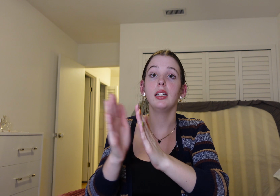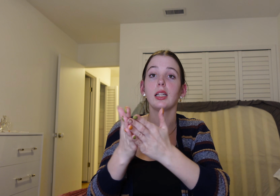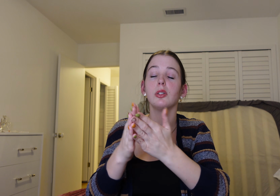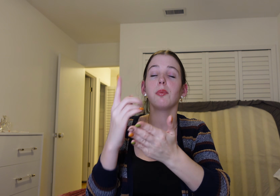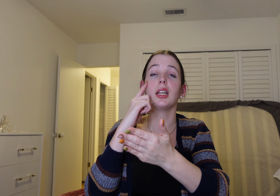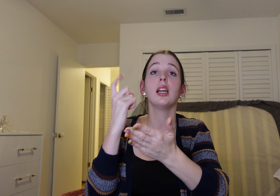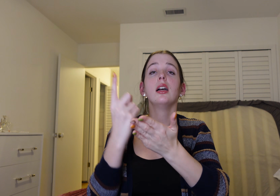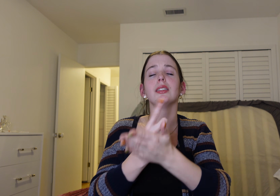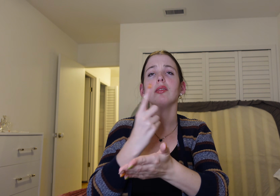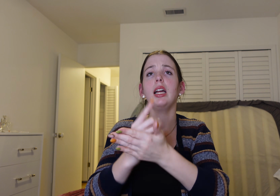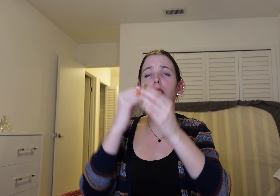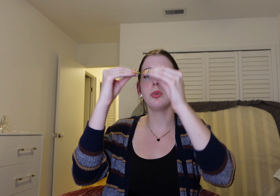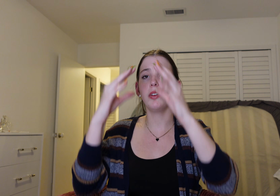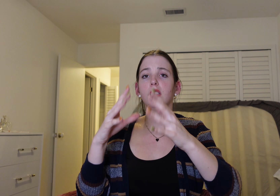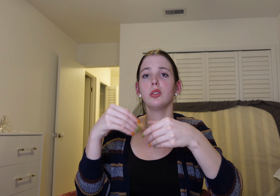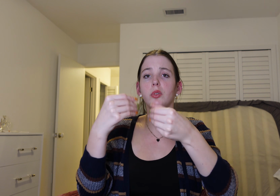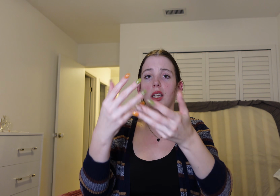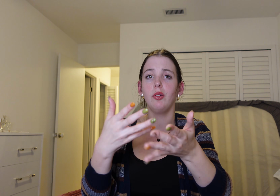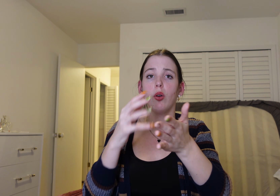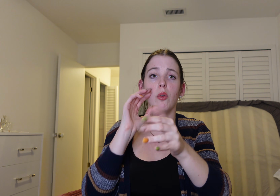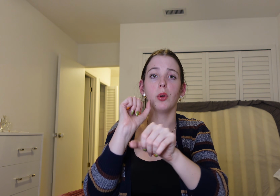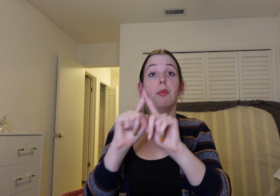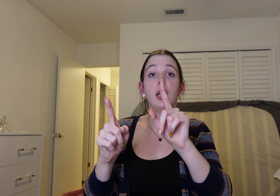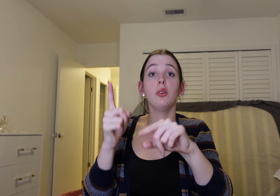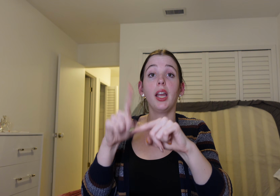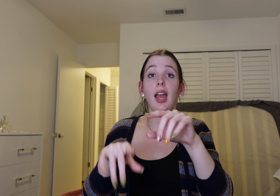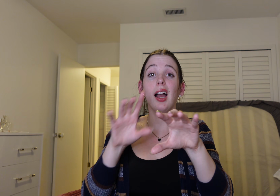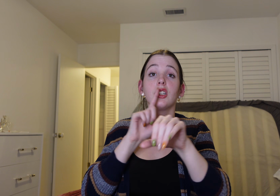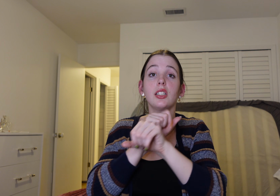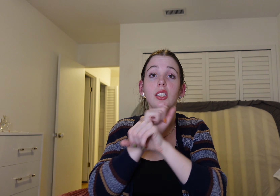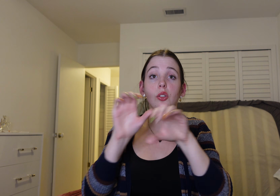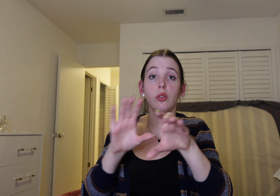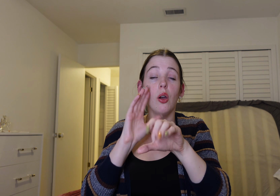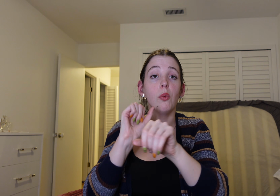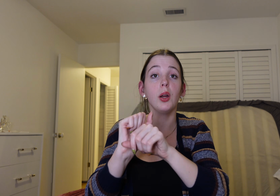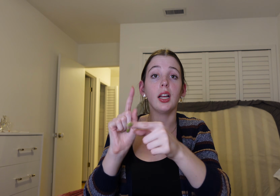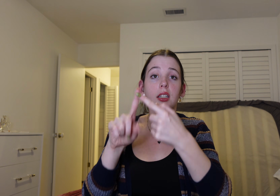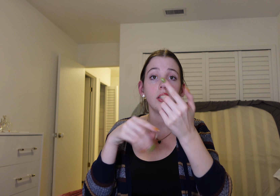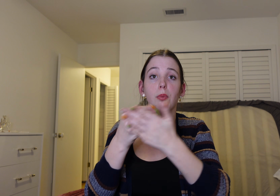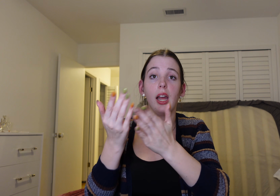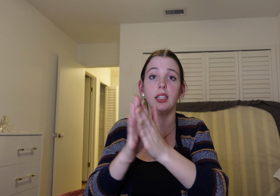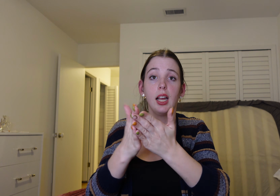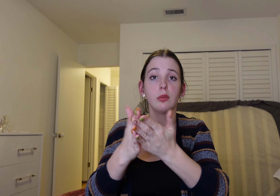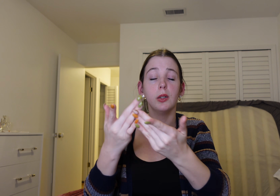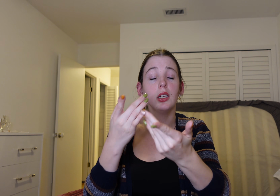the textbook because sometimes the professors will give you homework but you can't actually do the homework until you buy the textbook